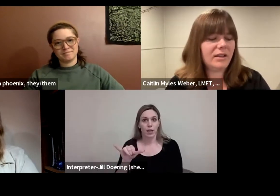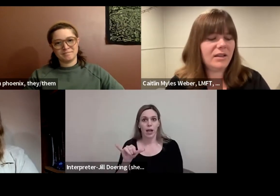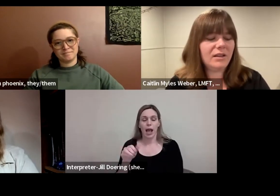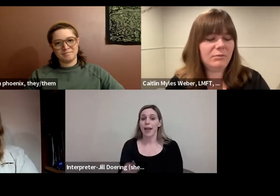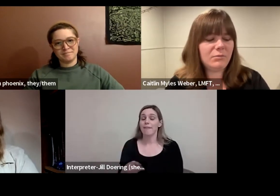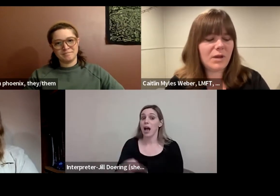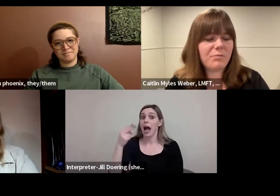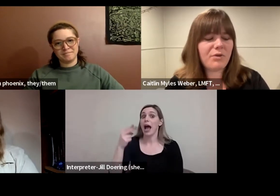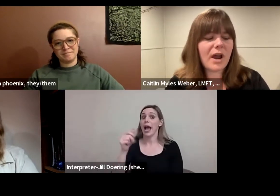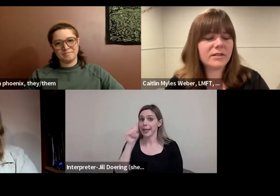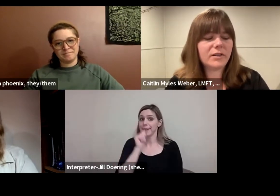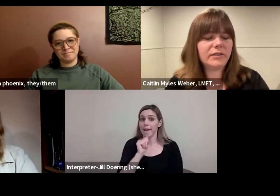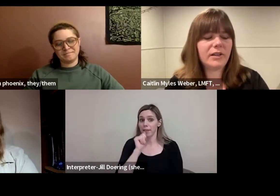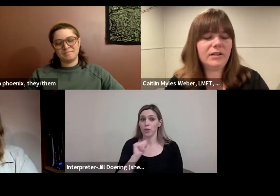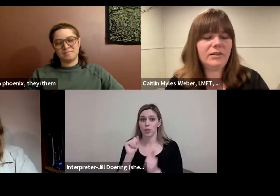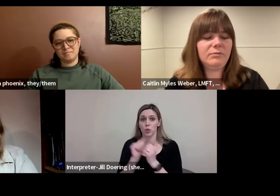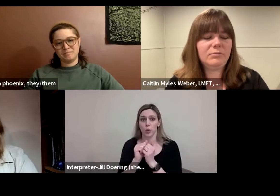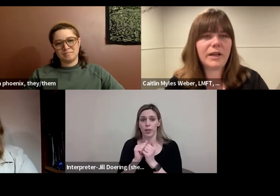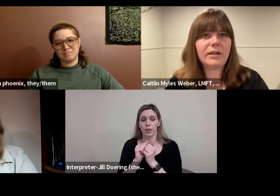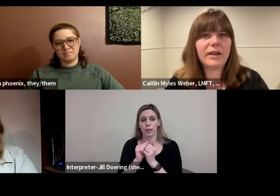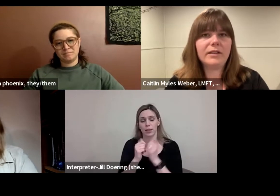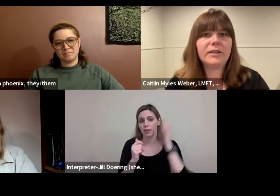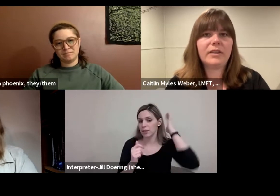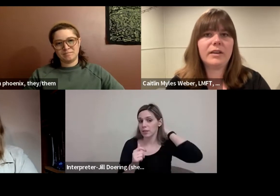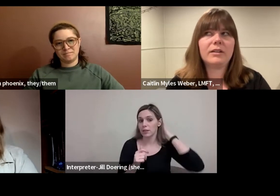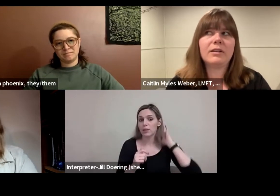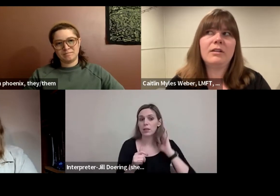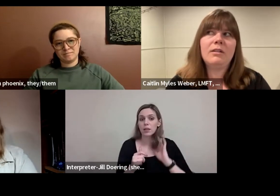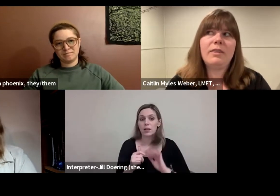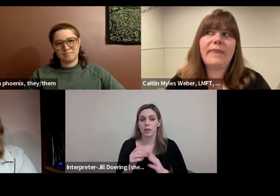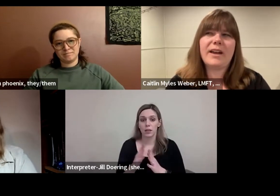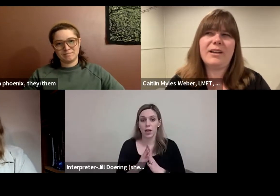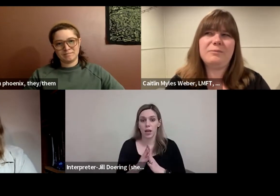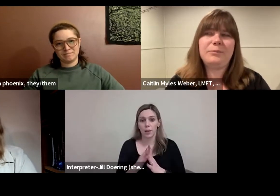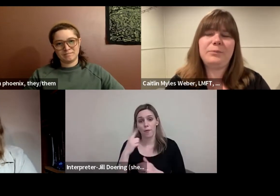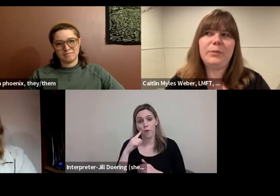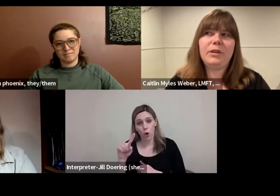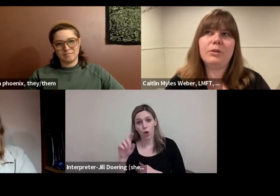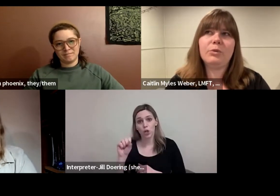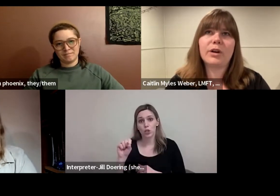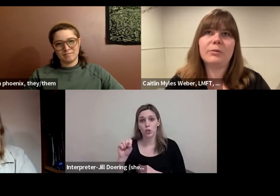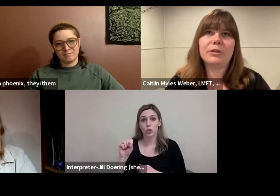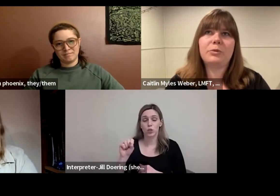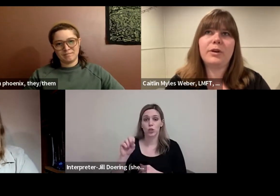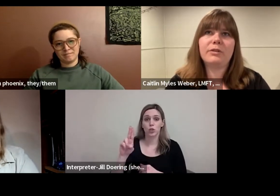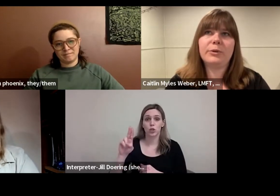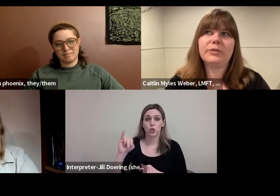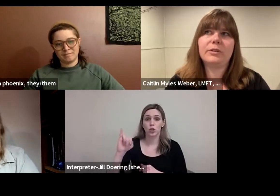in my practice and in my clients. I think that, you know, working with queer folks